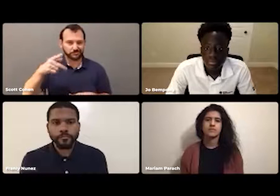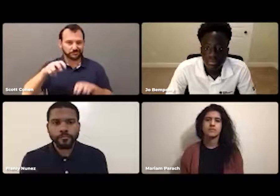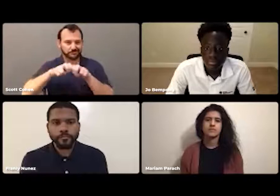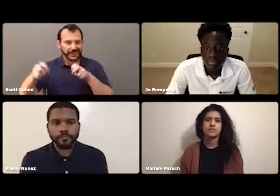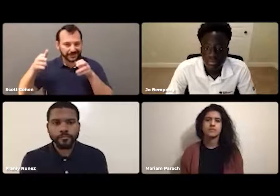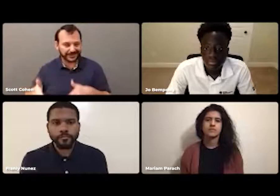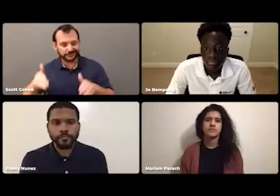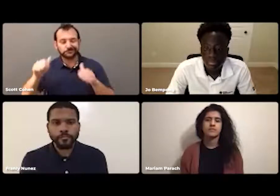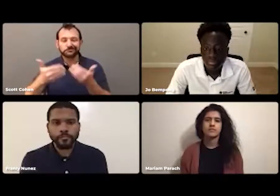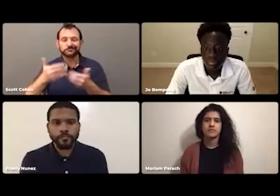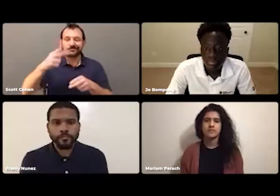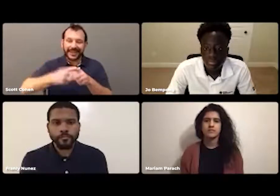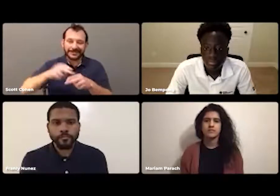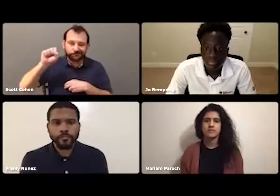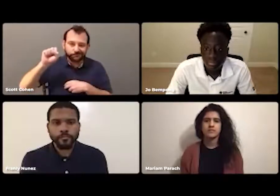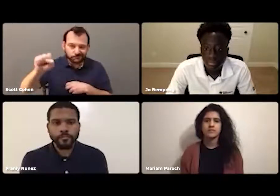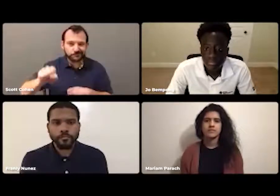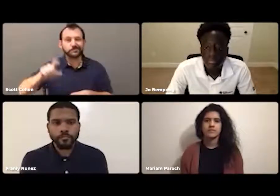I'll introduce our panelists now.